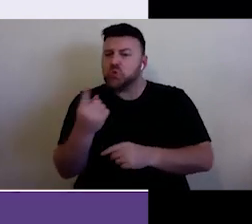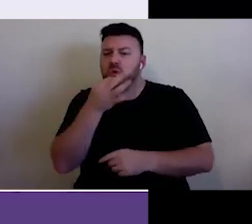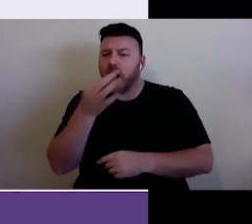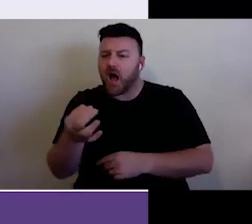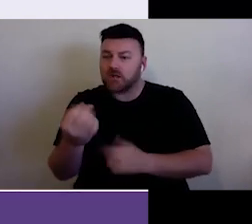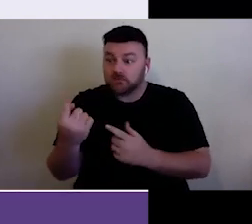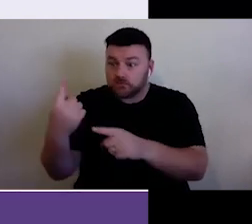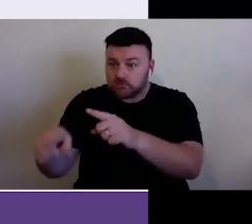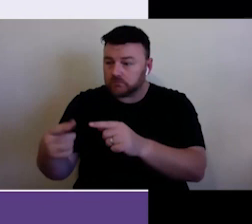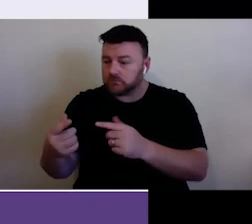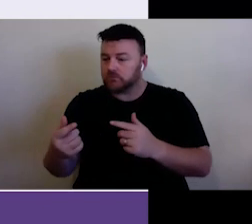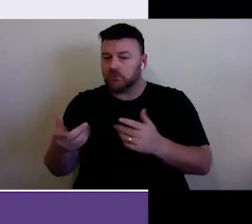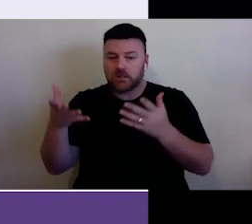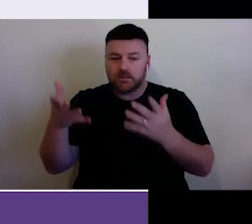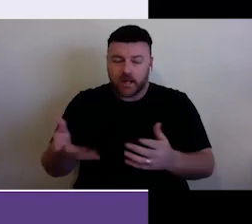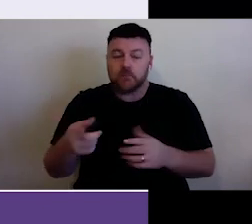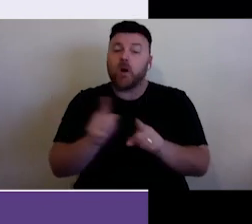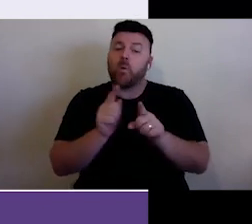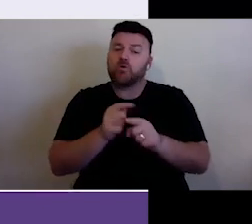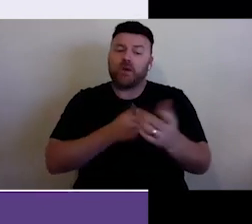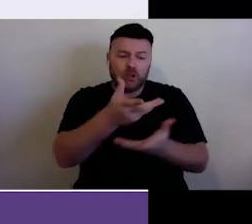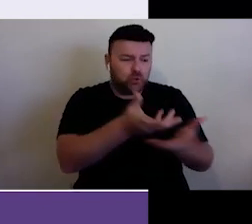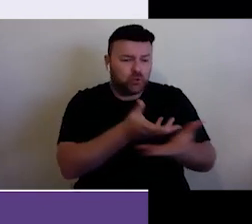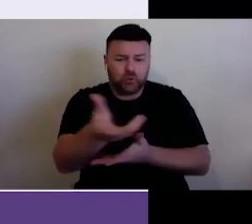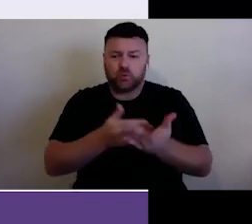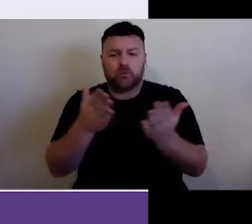consulting widely with Indigenous people about the use of their